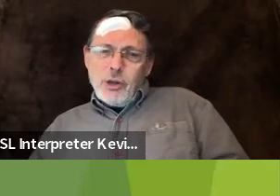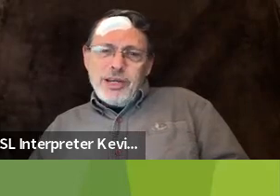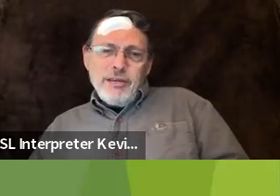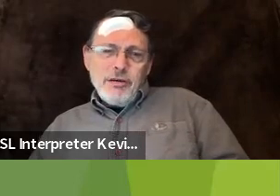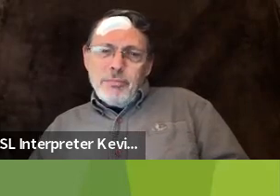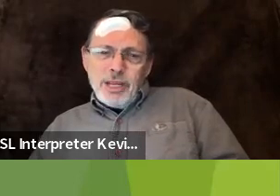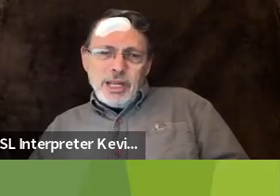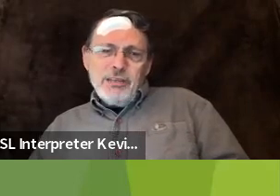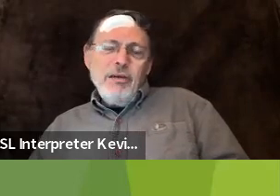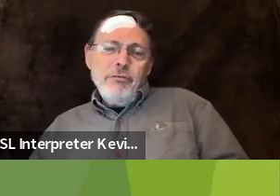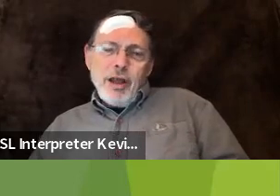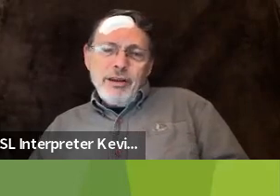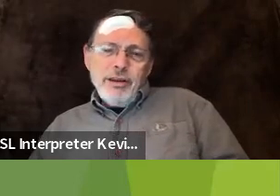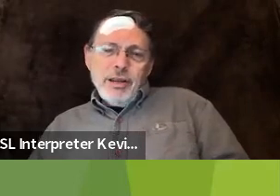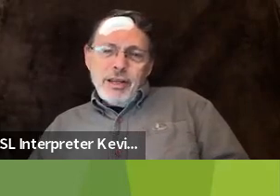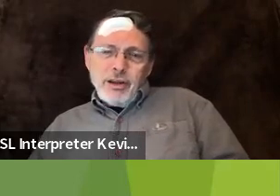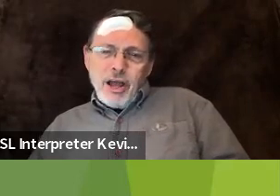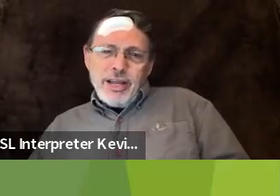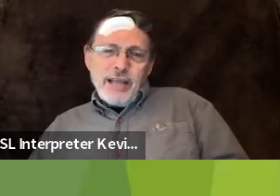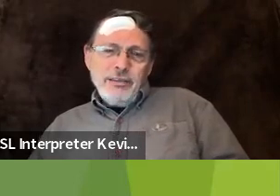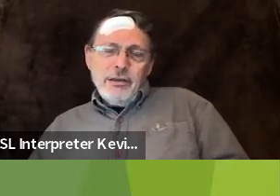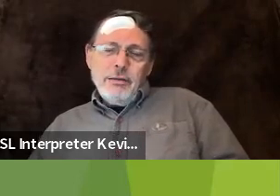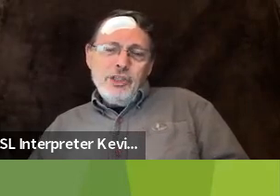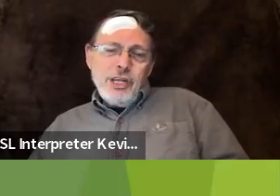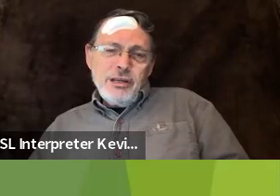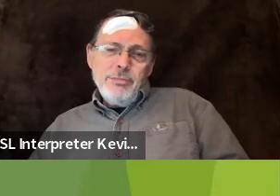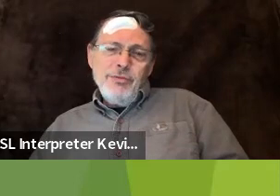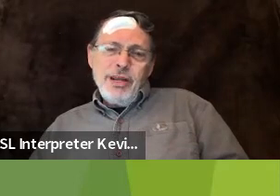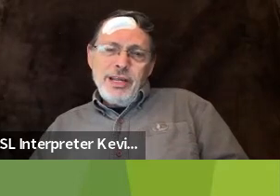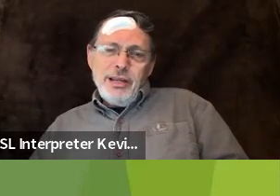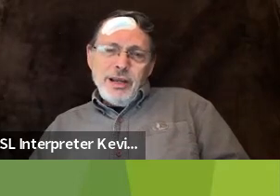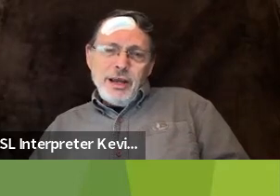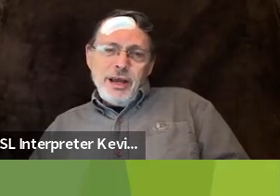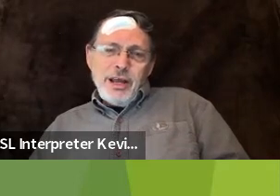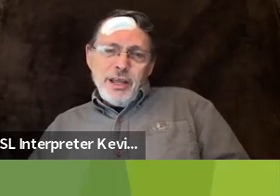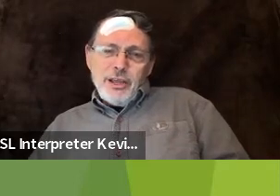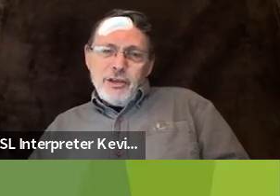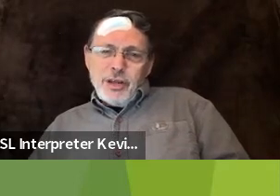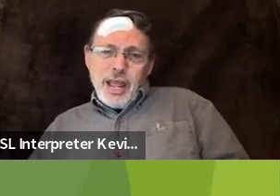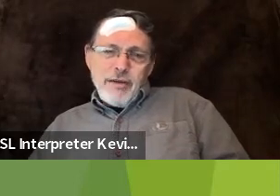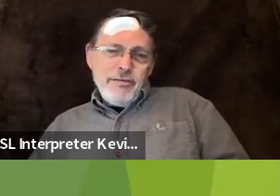so many different meanings of run in context. A machine can be running.